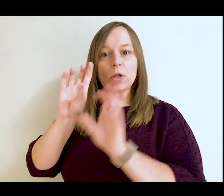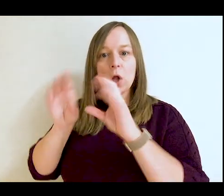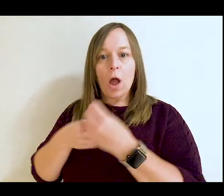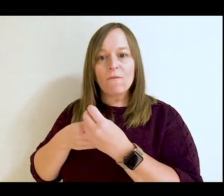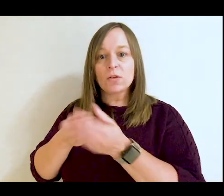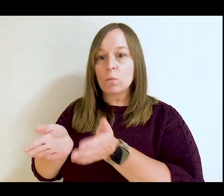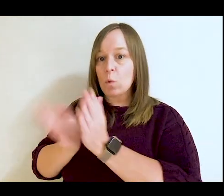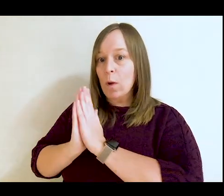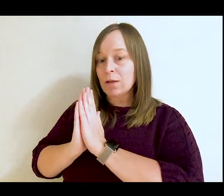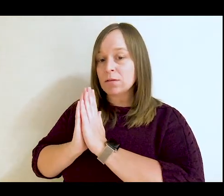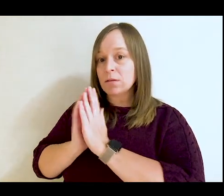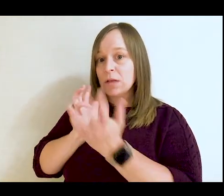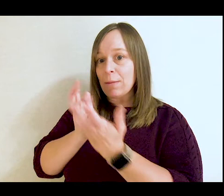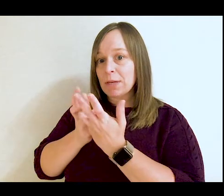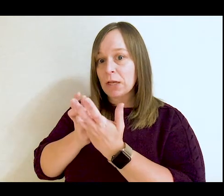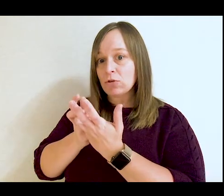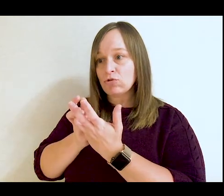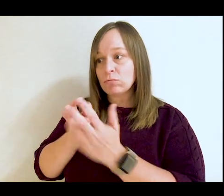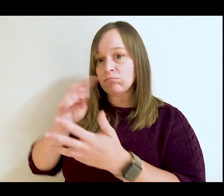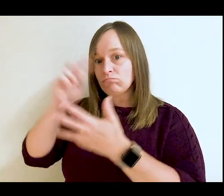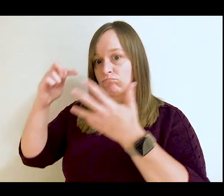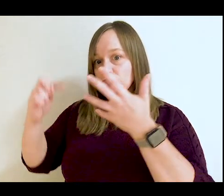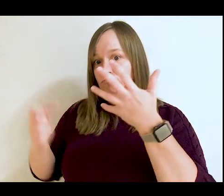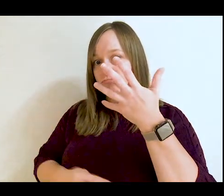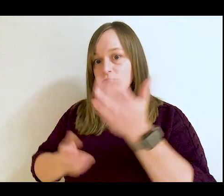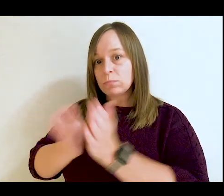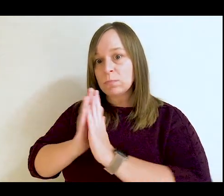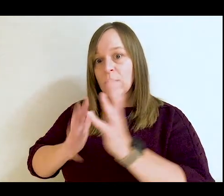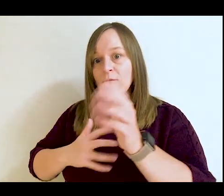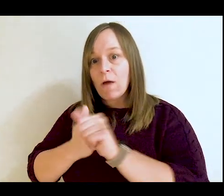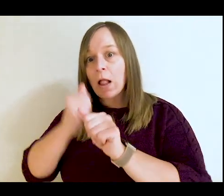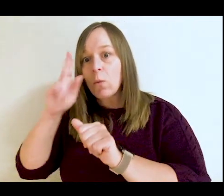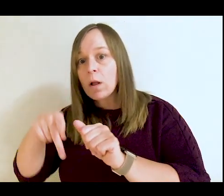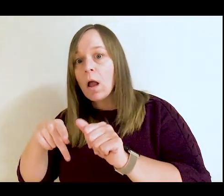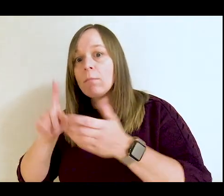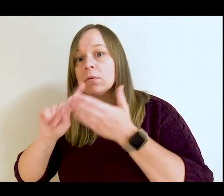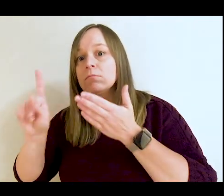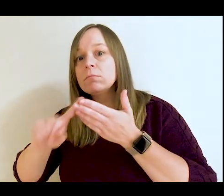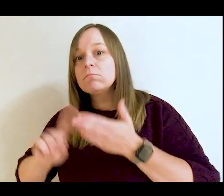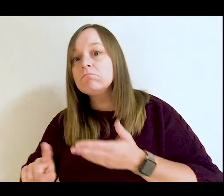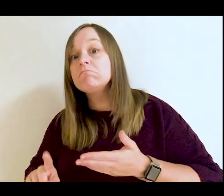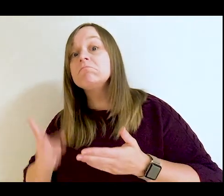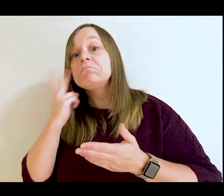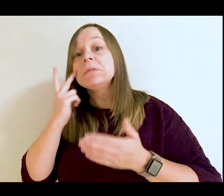Office, for example, in requesting that the accommodations I need and following up until it's taken care of.